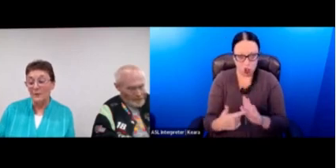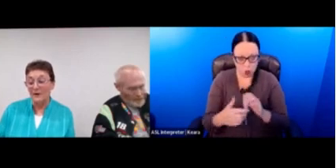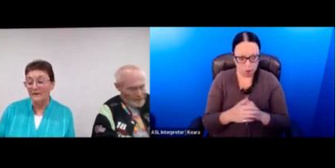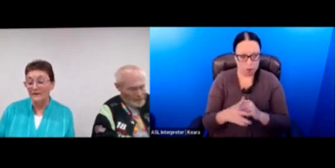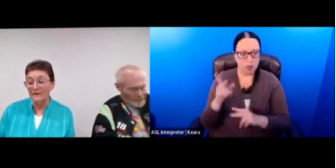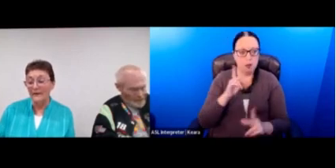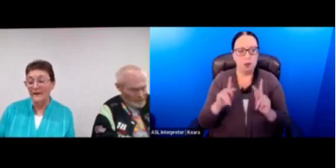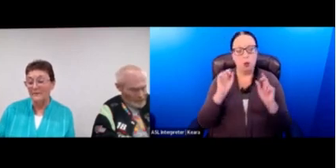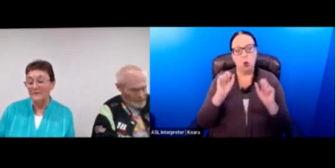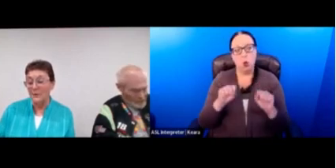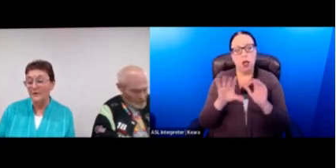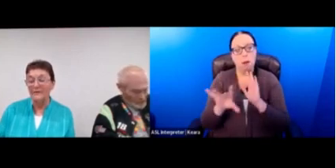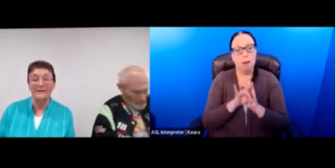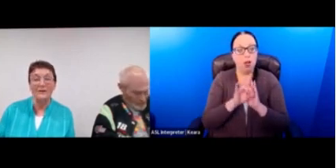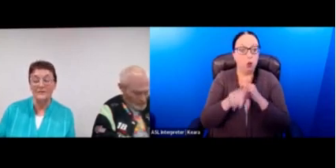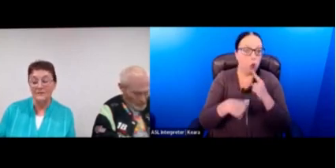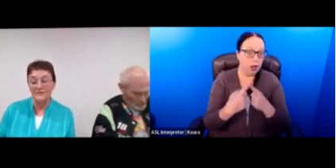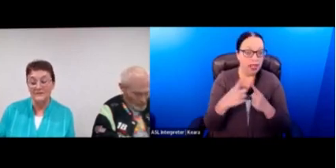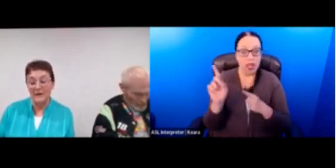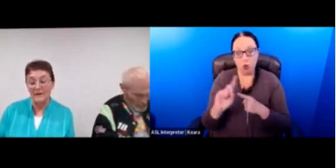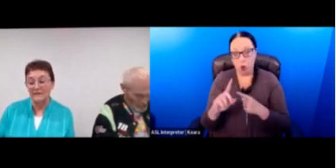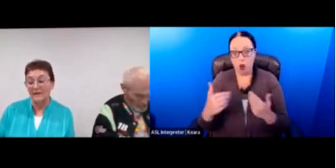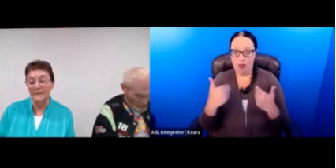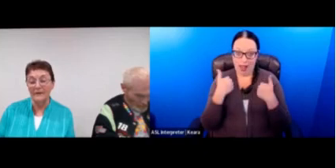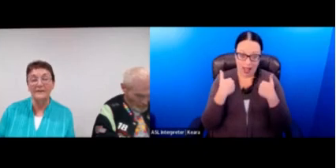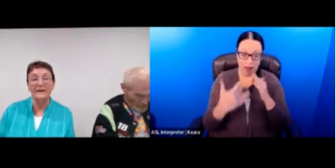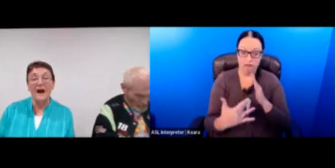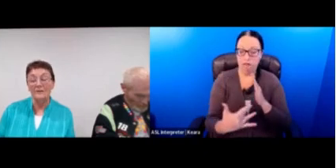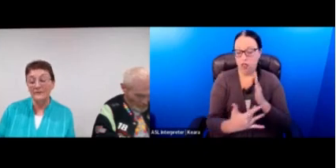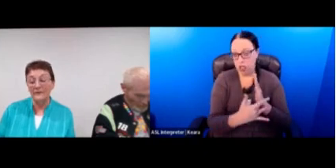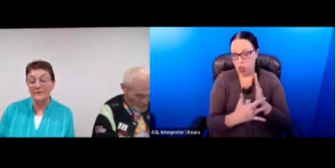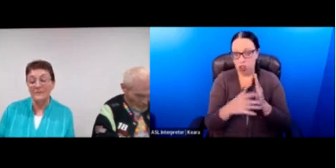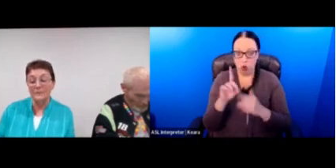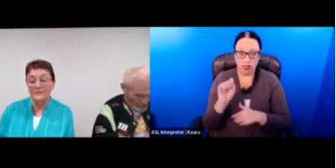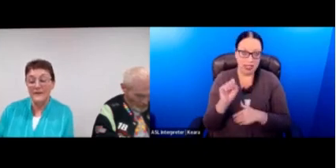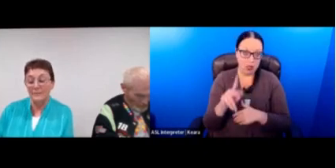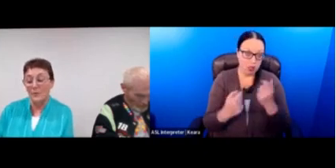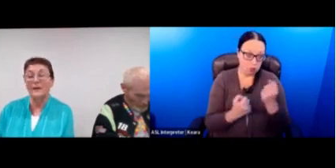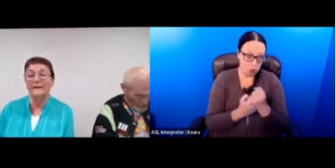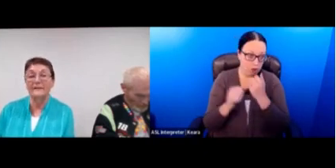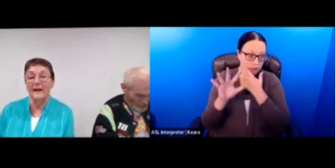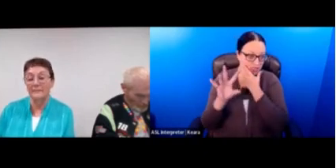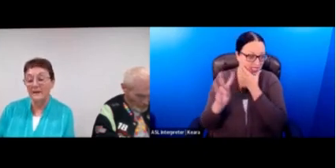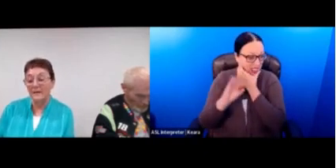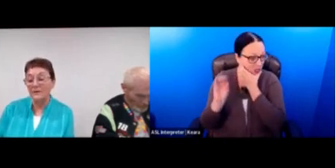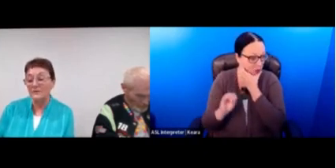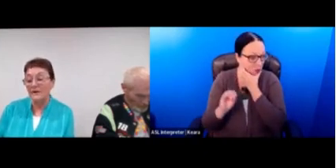where they have their supports technology versus the DSP are 57% more likely to have personal